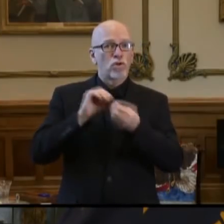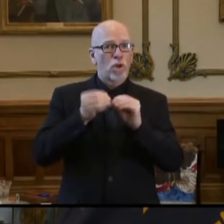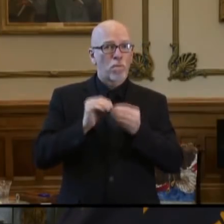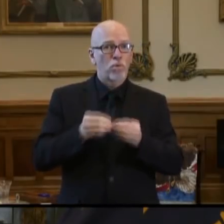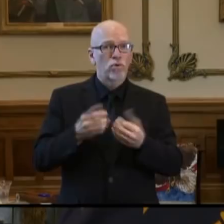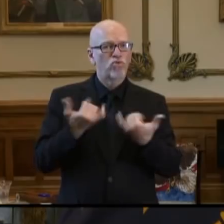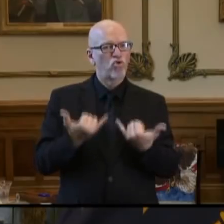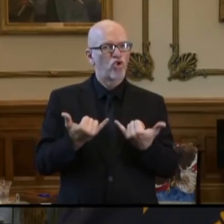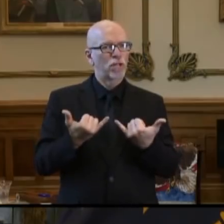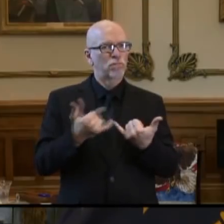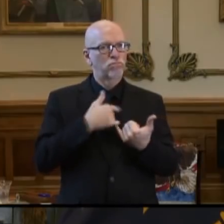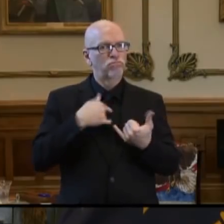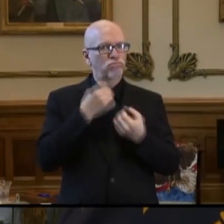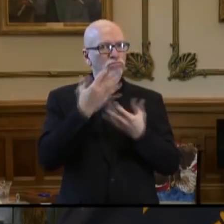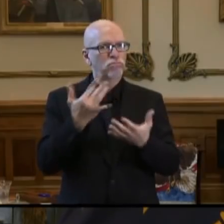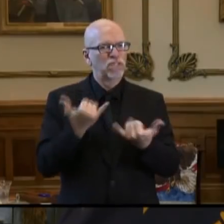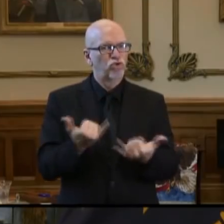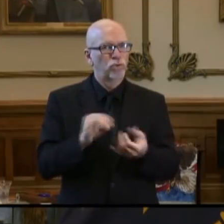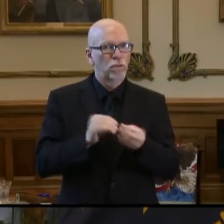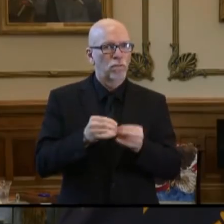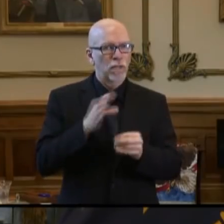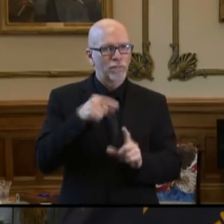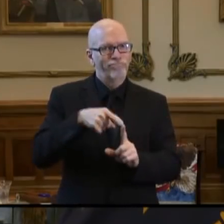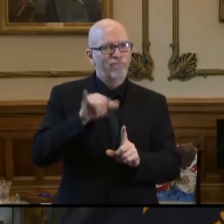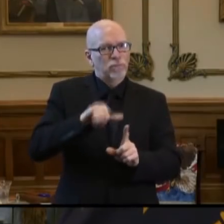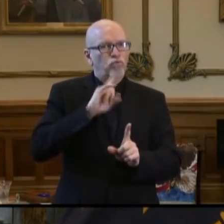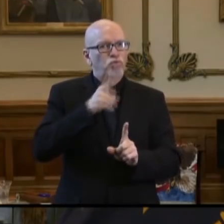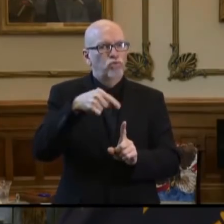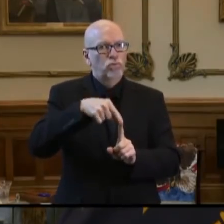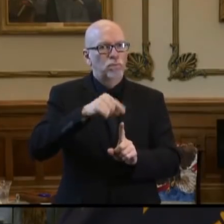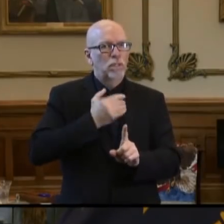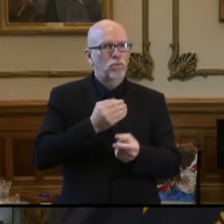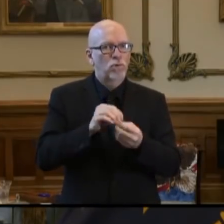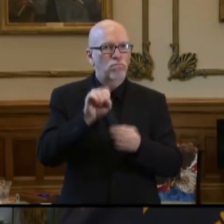ASAP TO MAKE SURE THAT HE IS LOOKING AT OUR STATEWIDE NUMBERS. OUR NUMBERS ARE